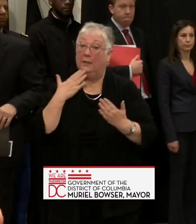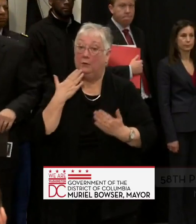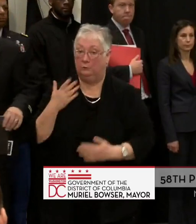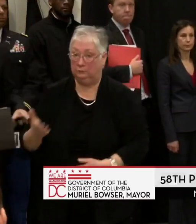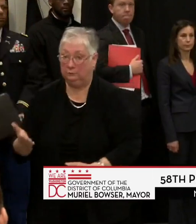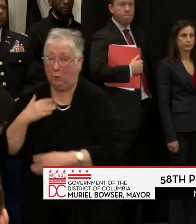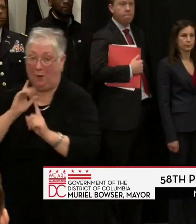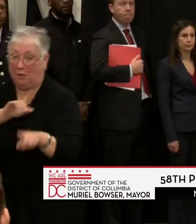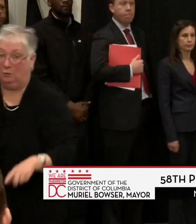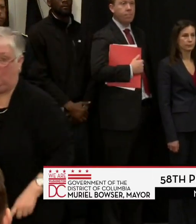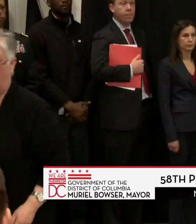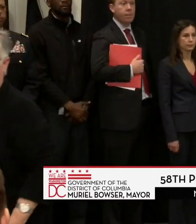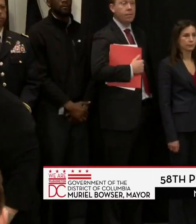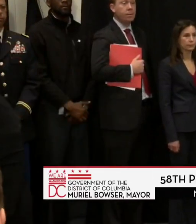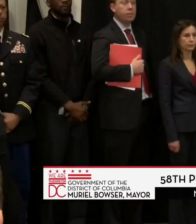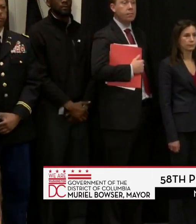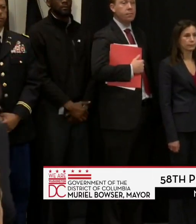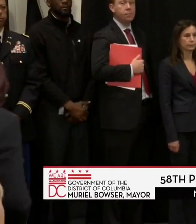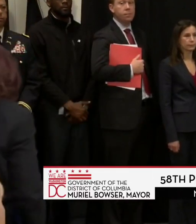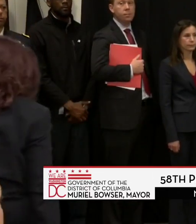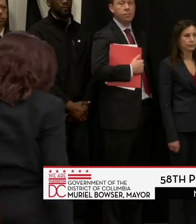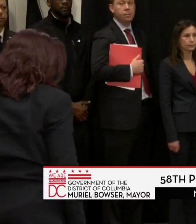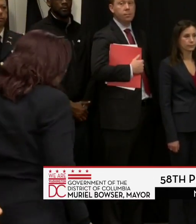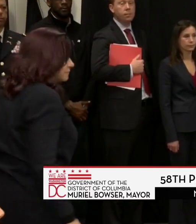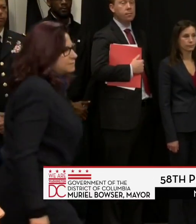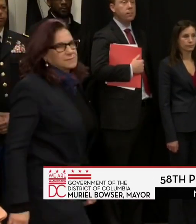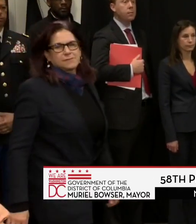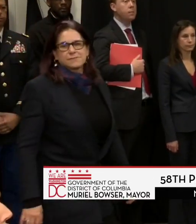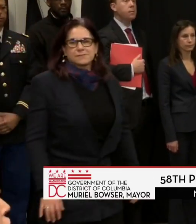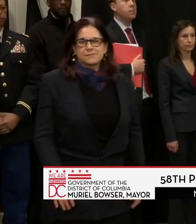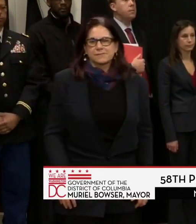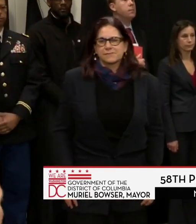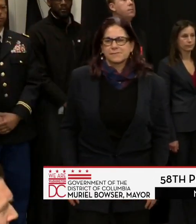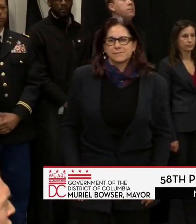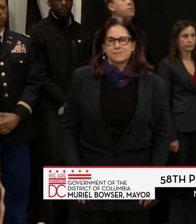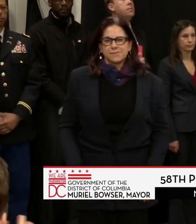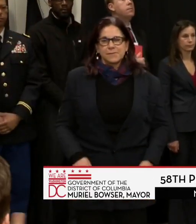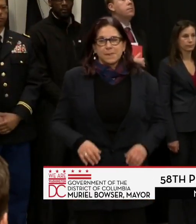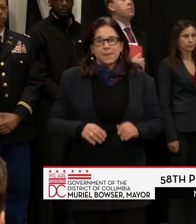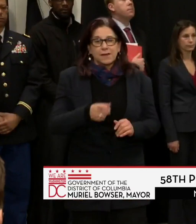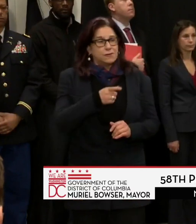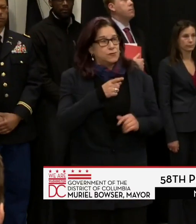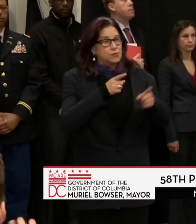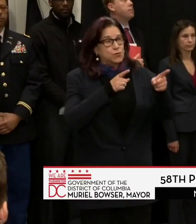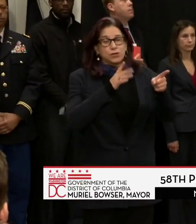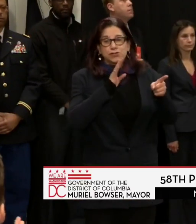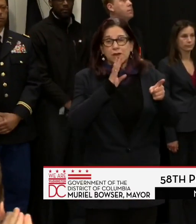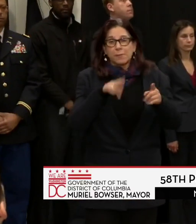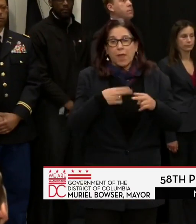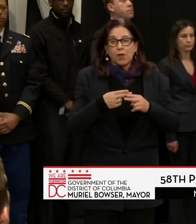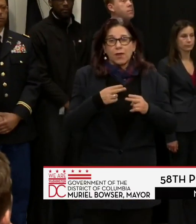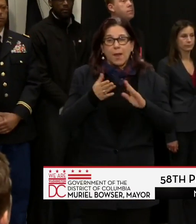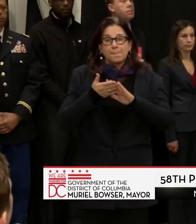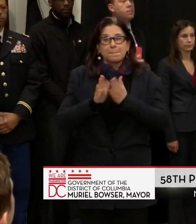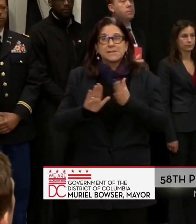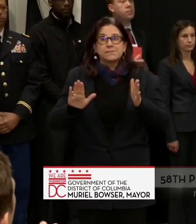YOU TALK ABOUT THE PEACEFUL TRANSITION OF POWER. DO YOU HAVE ANY REASON TO BELIEVE THAT IT WON'T BE